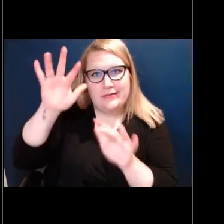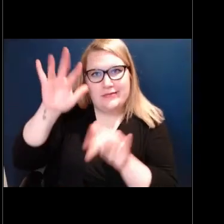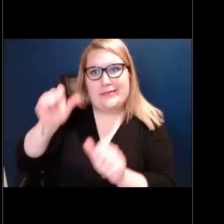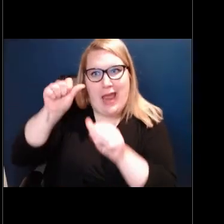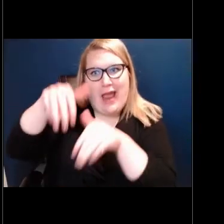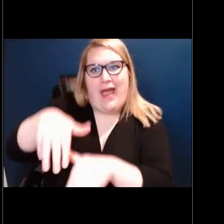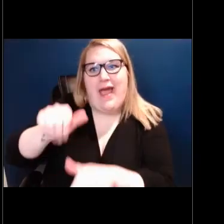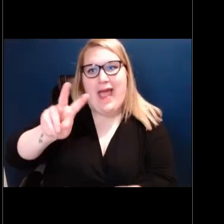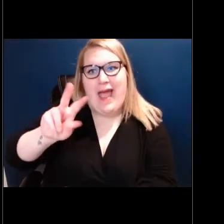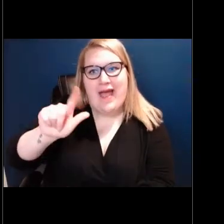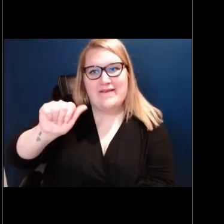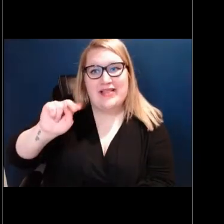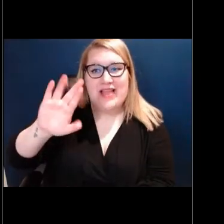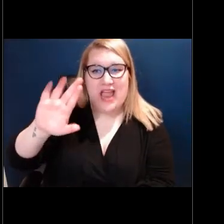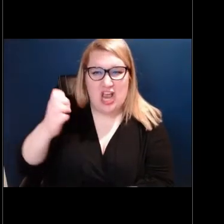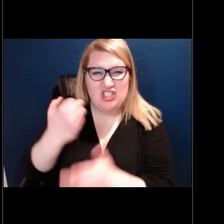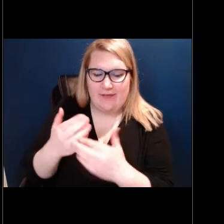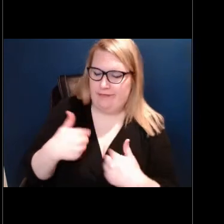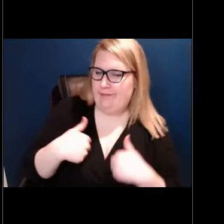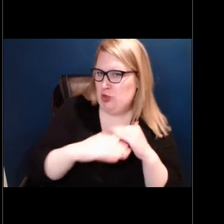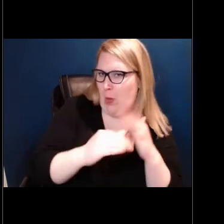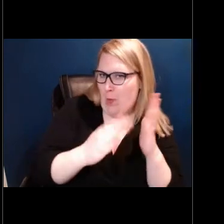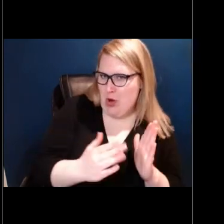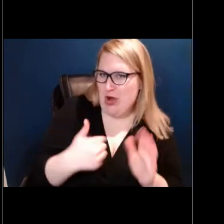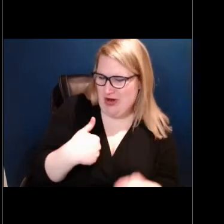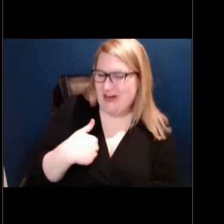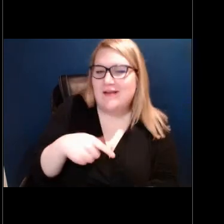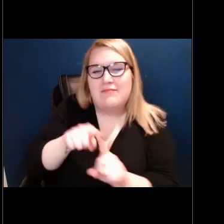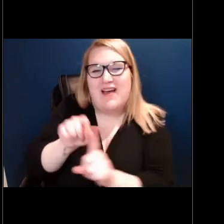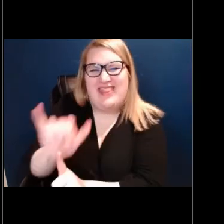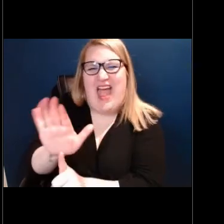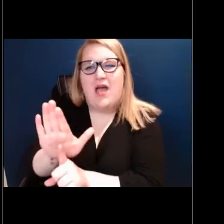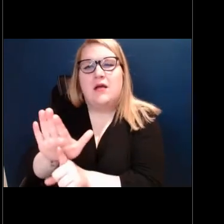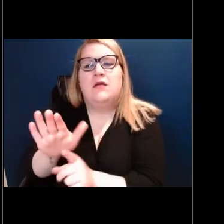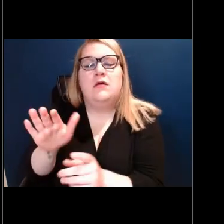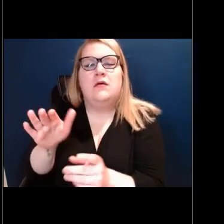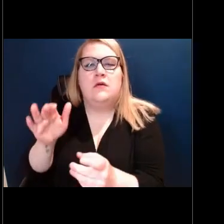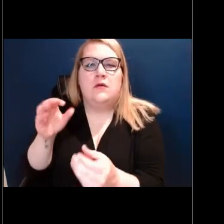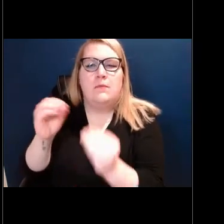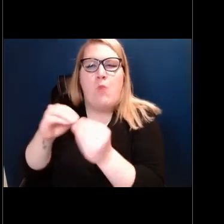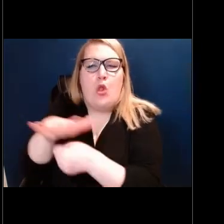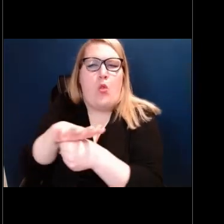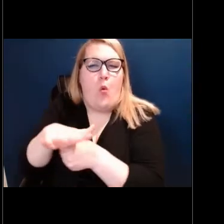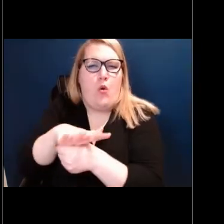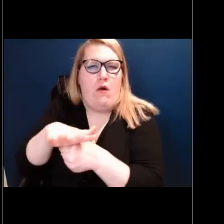but those are a special beacons that are more local. They only work for smaller distances